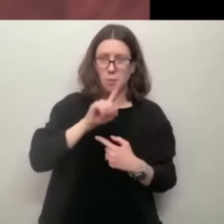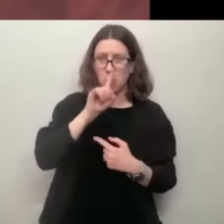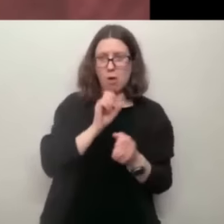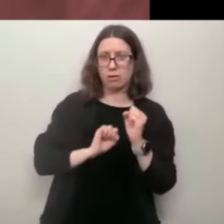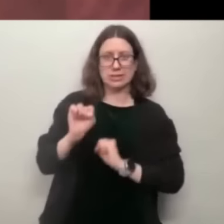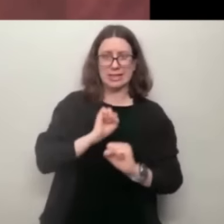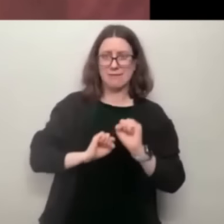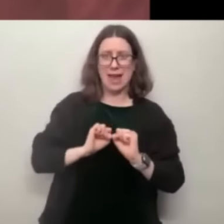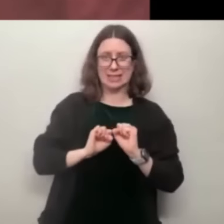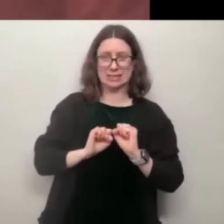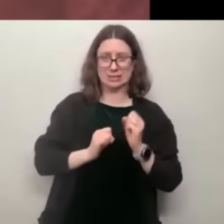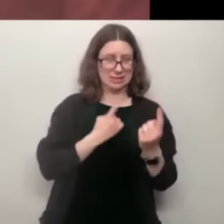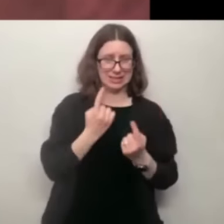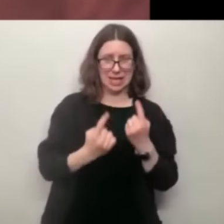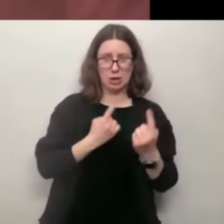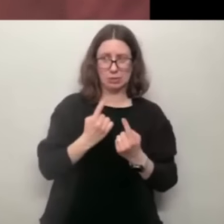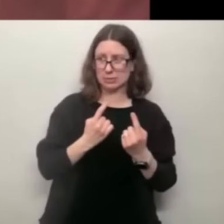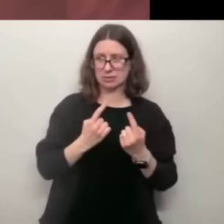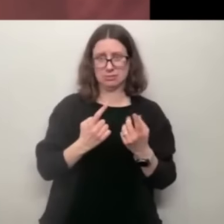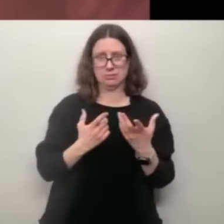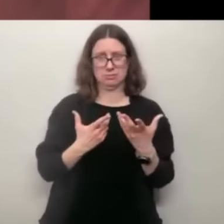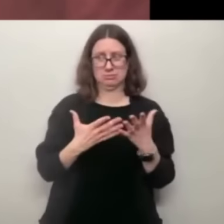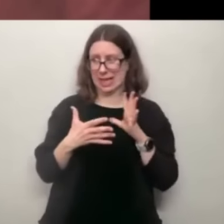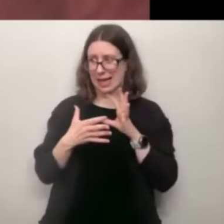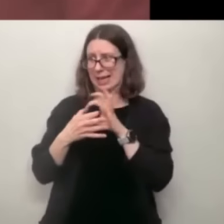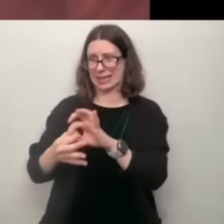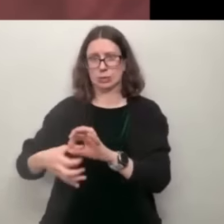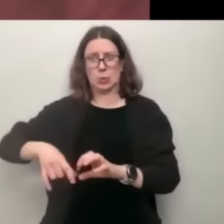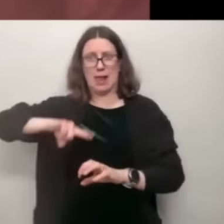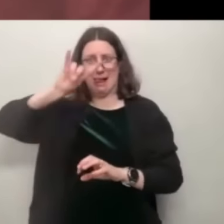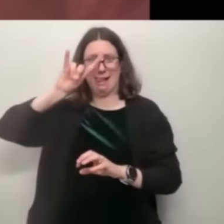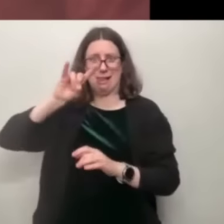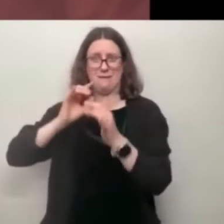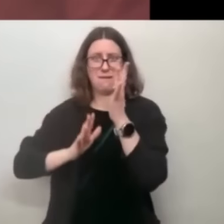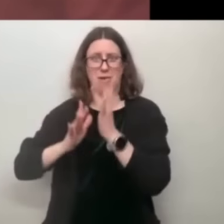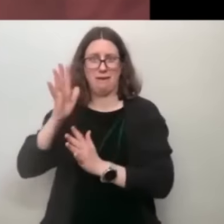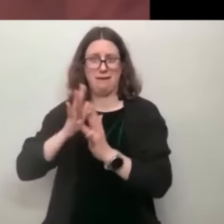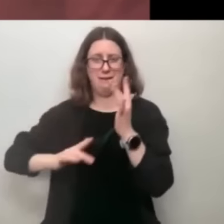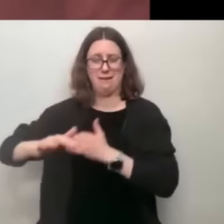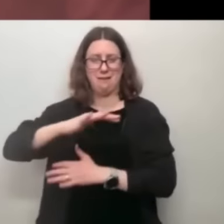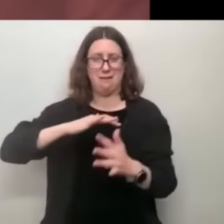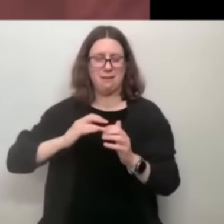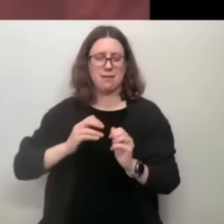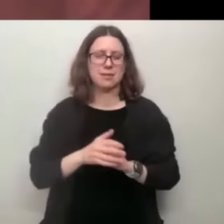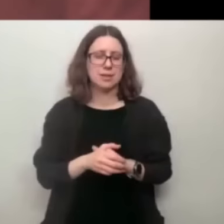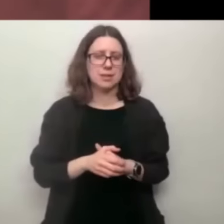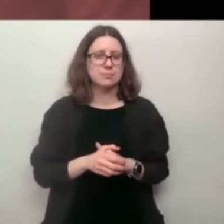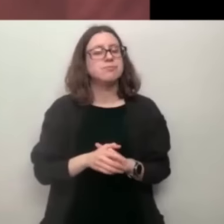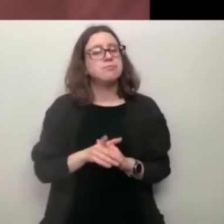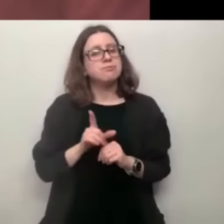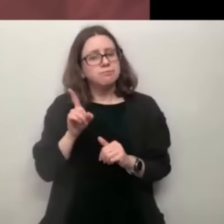There are so many wonderful quotes about the bridge and this area, but this one in particular speaks